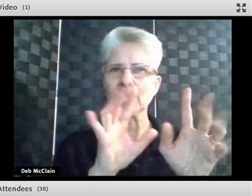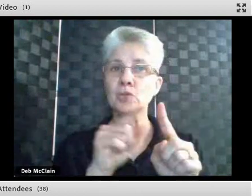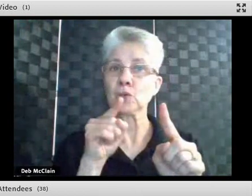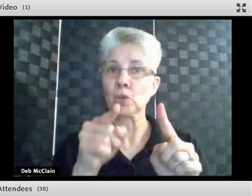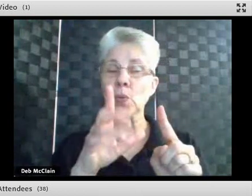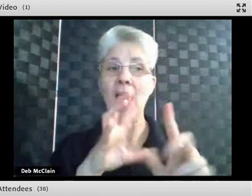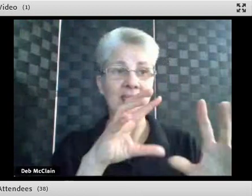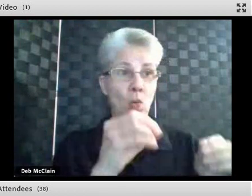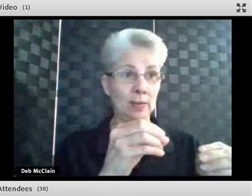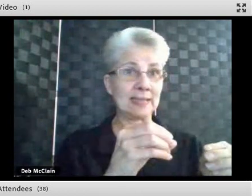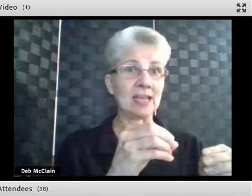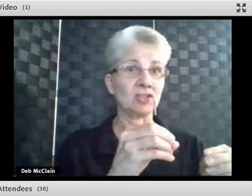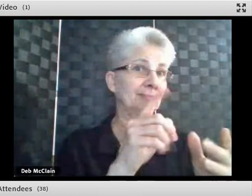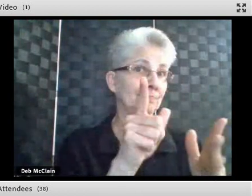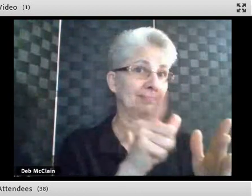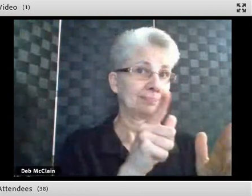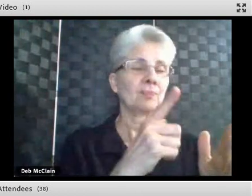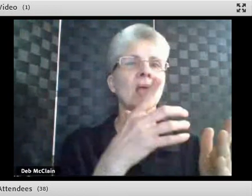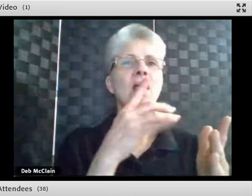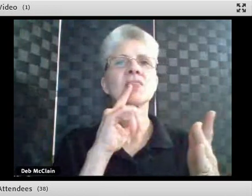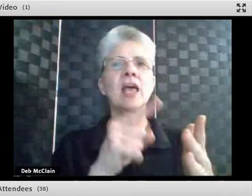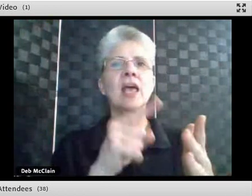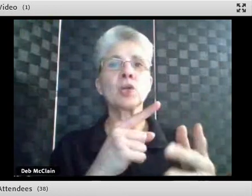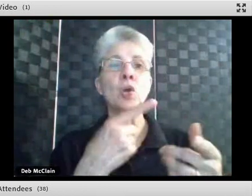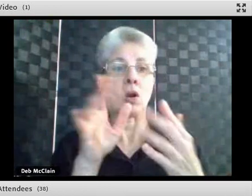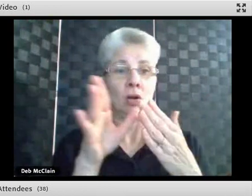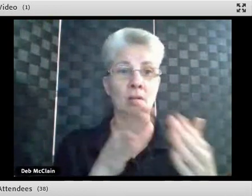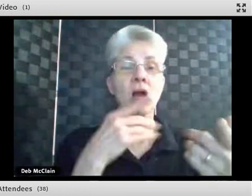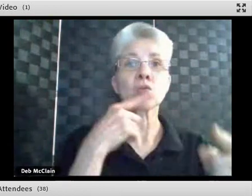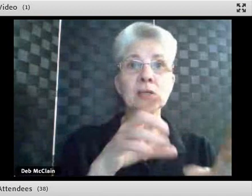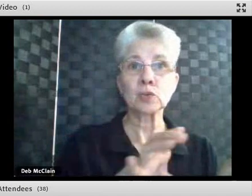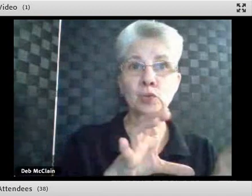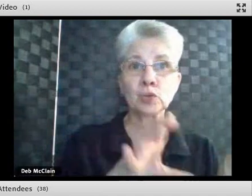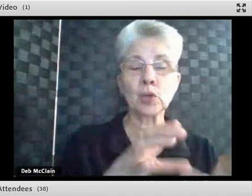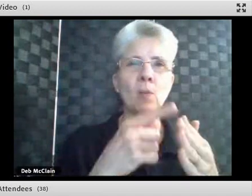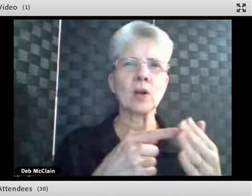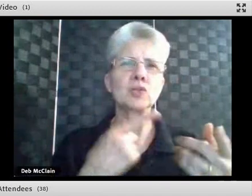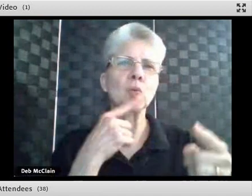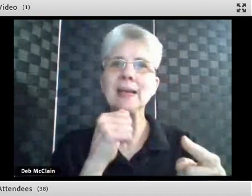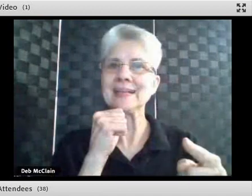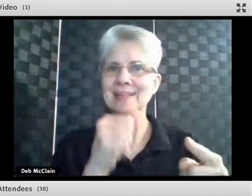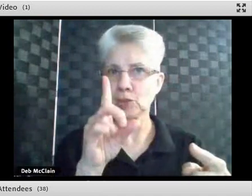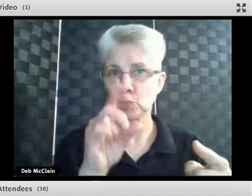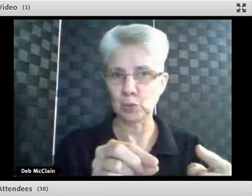and to your organization when you are agreeing to do, what you are agreeing to not do,